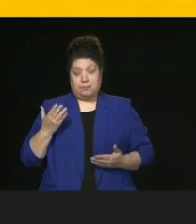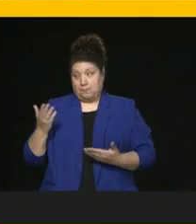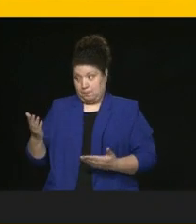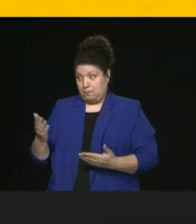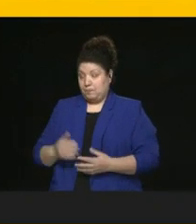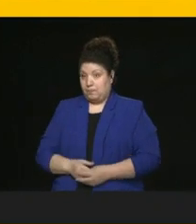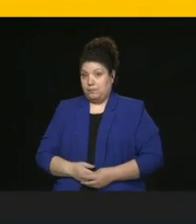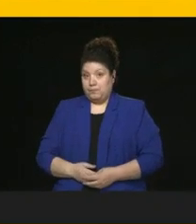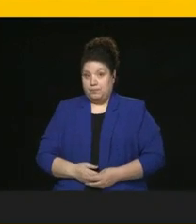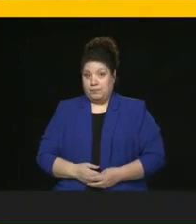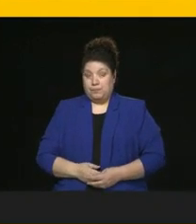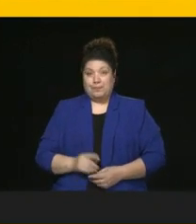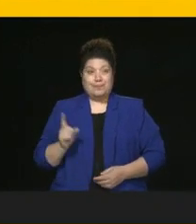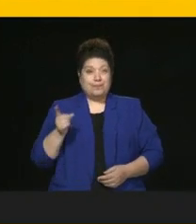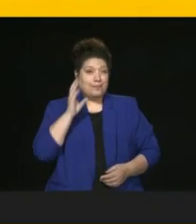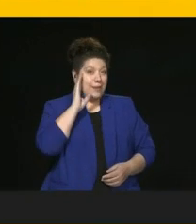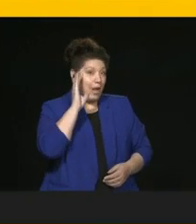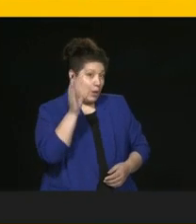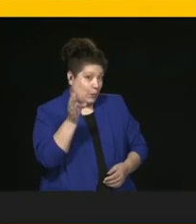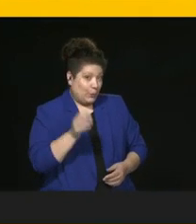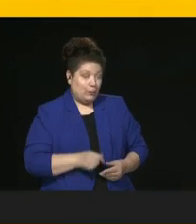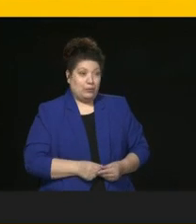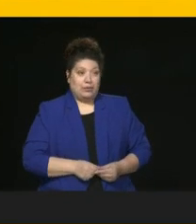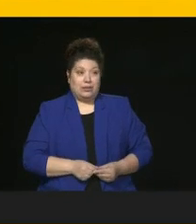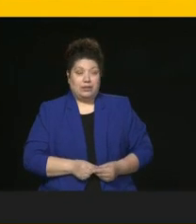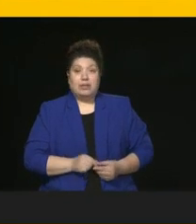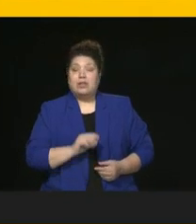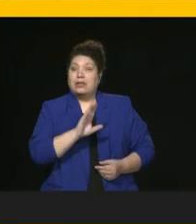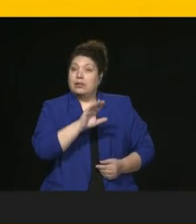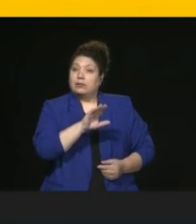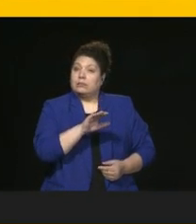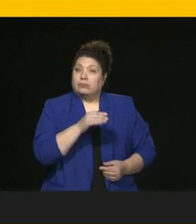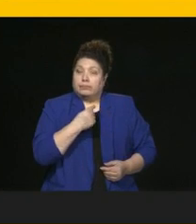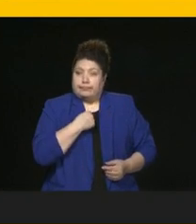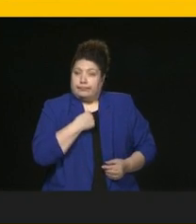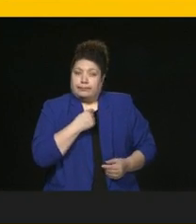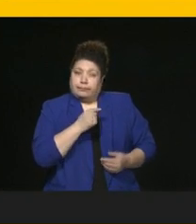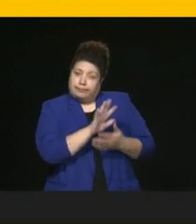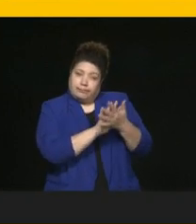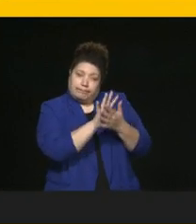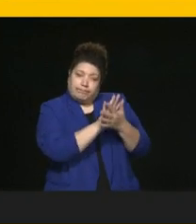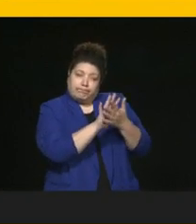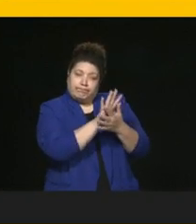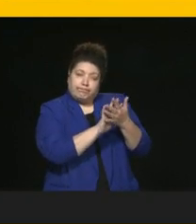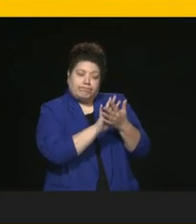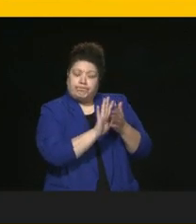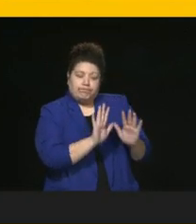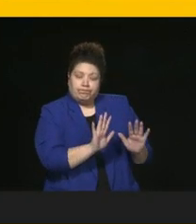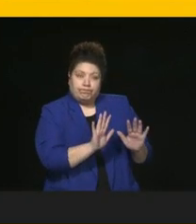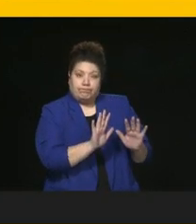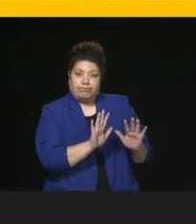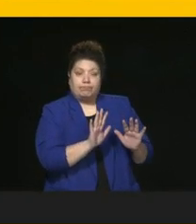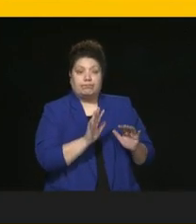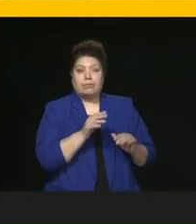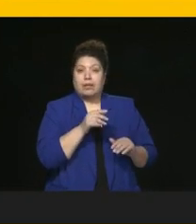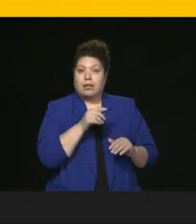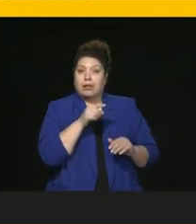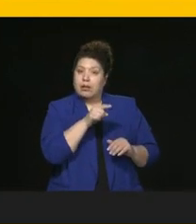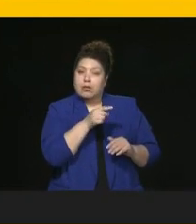RADIO-CANADA. QUESTION. HELLO. THERE IS SOMETHING I'M TRYING TO